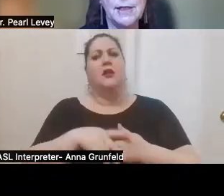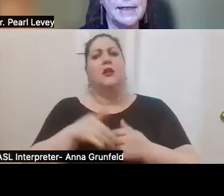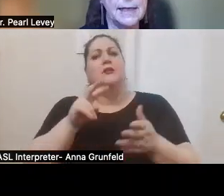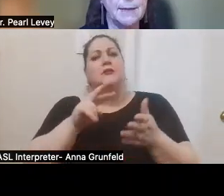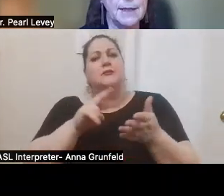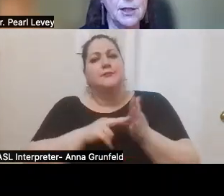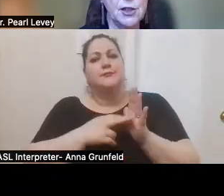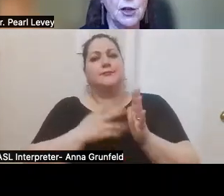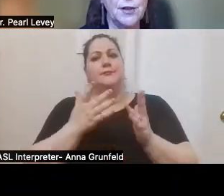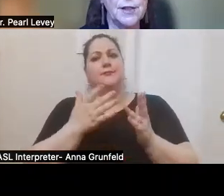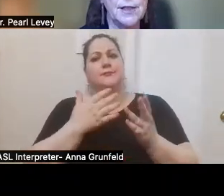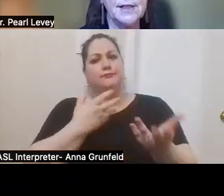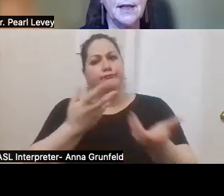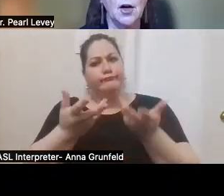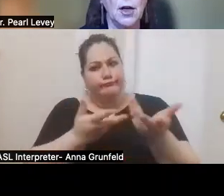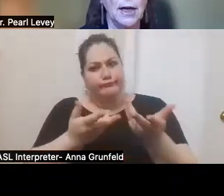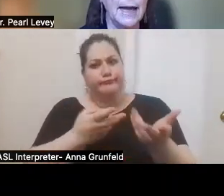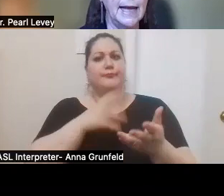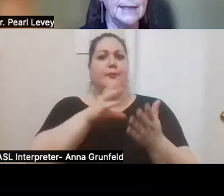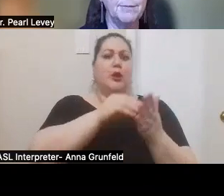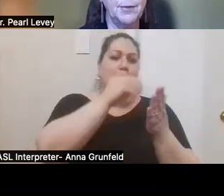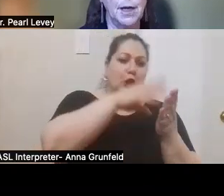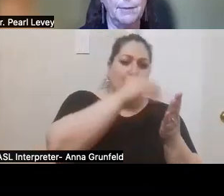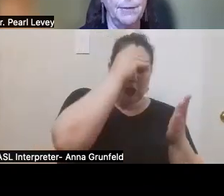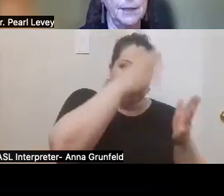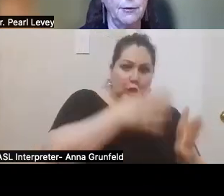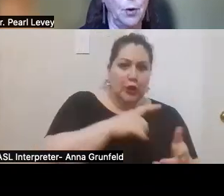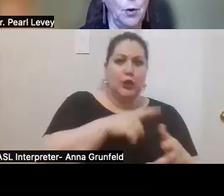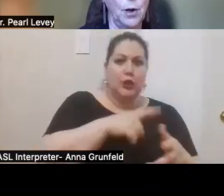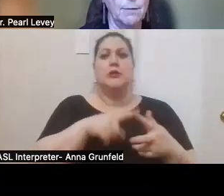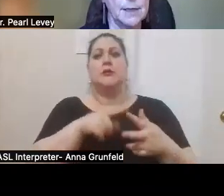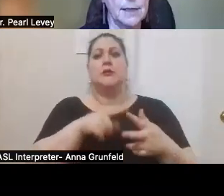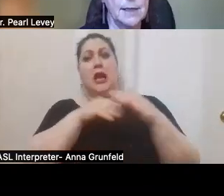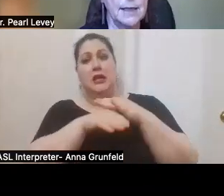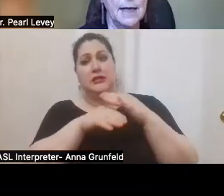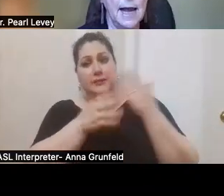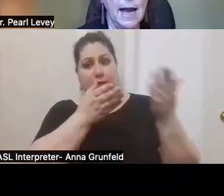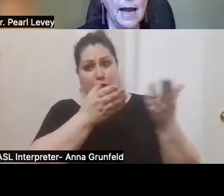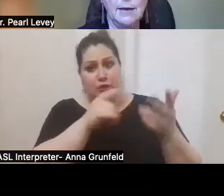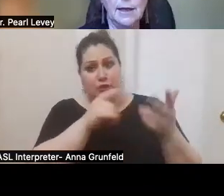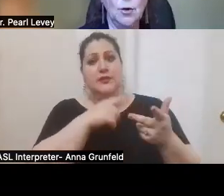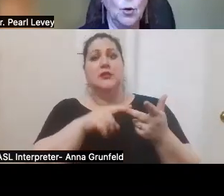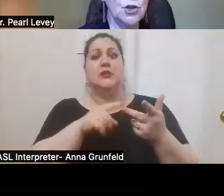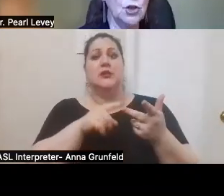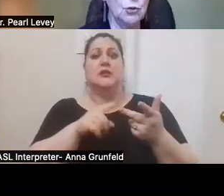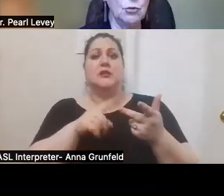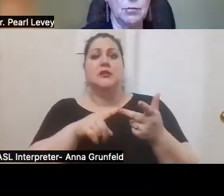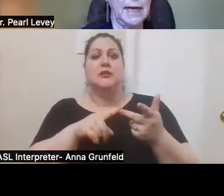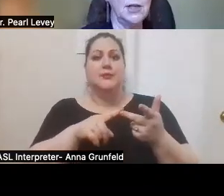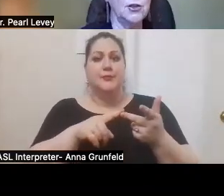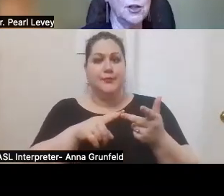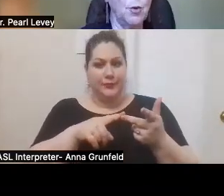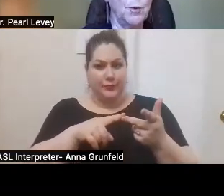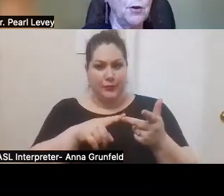accessibility services, and the different programs. And in order to get to this point,